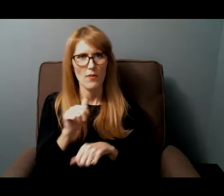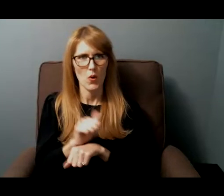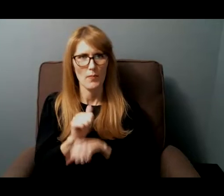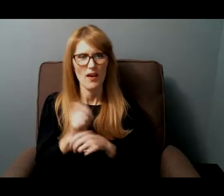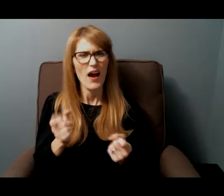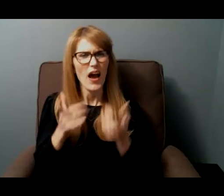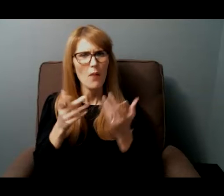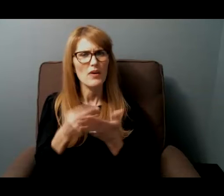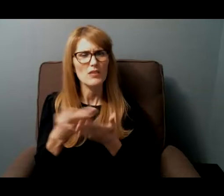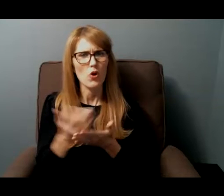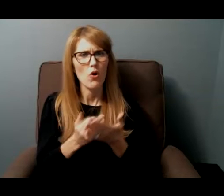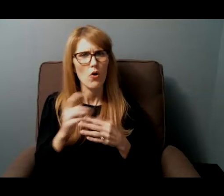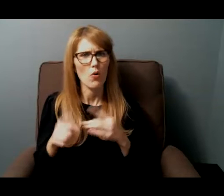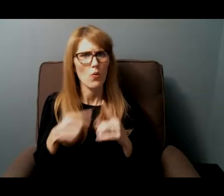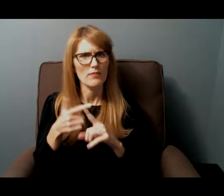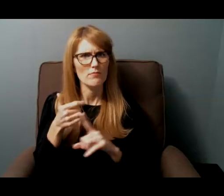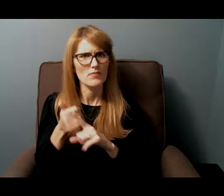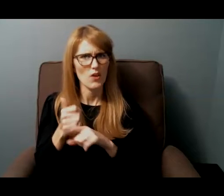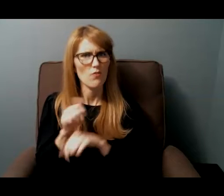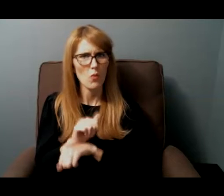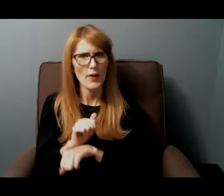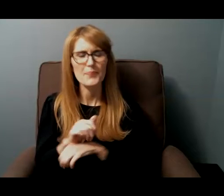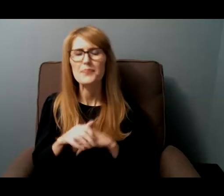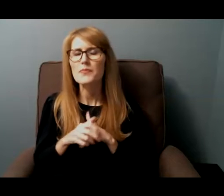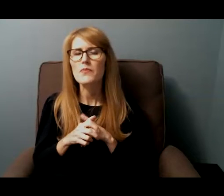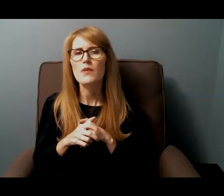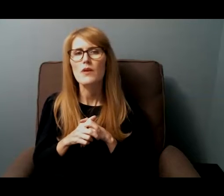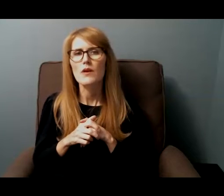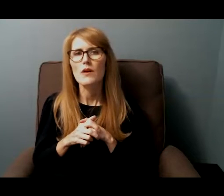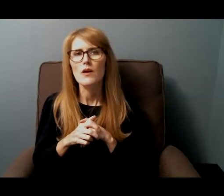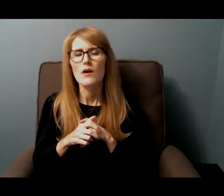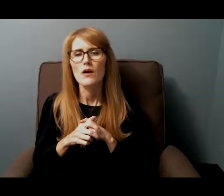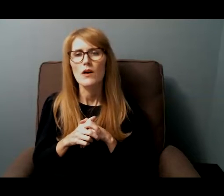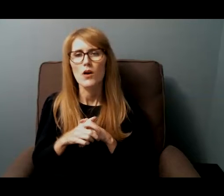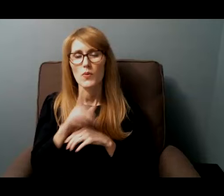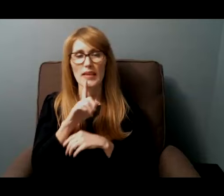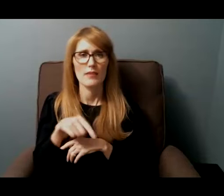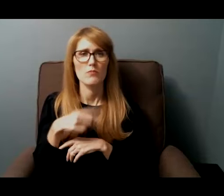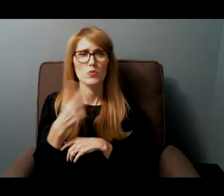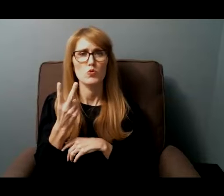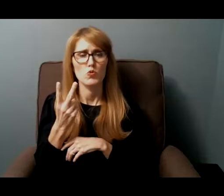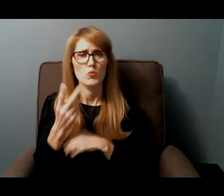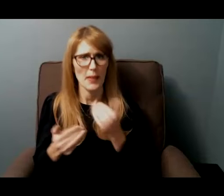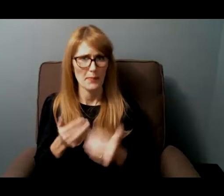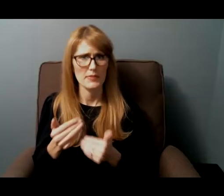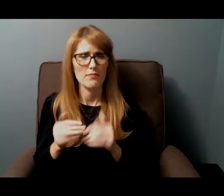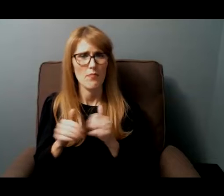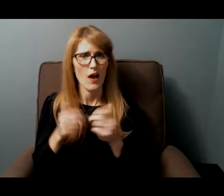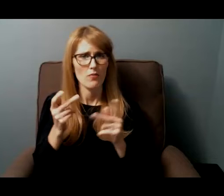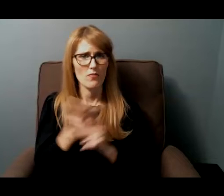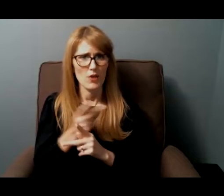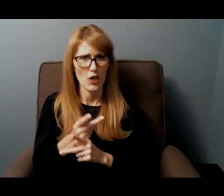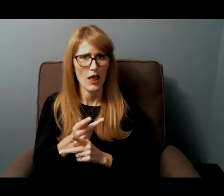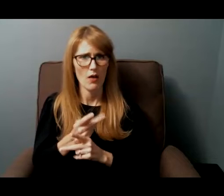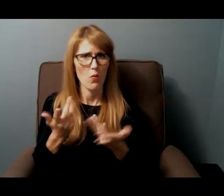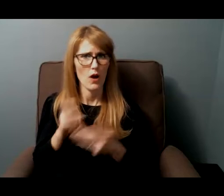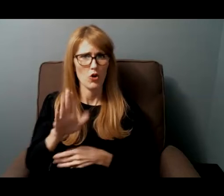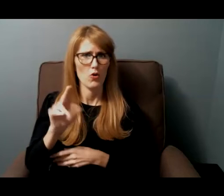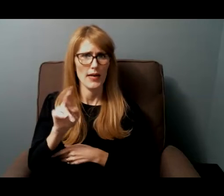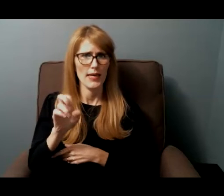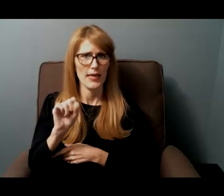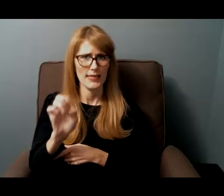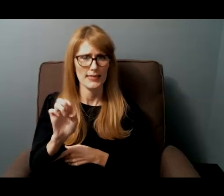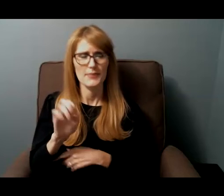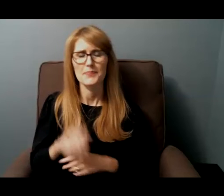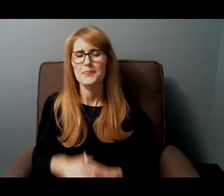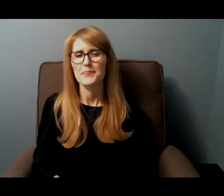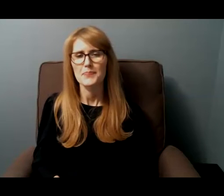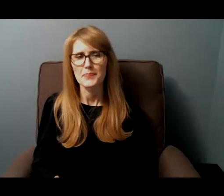are self employed. And there's really two steps to calculating what NESE is for a person. I am